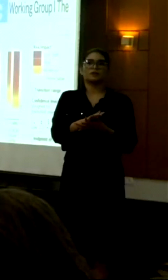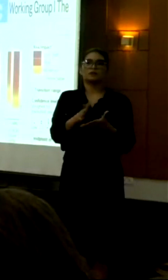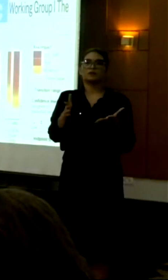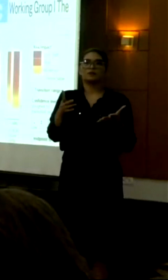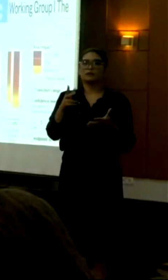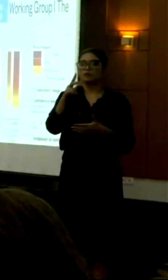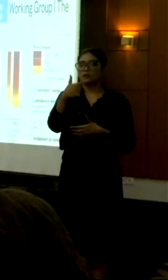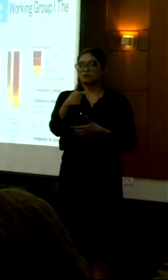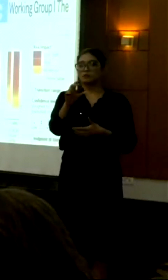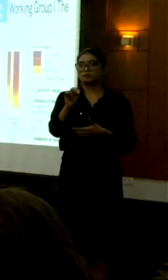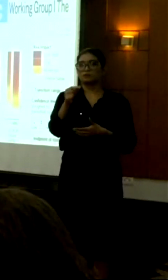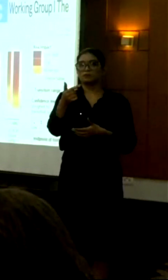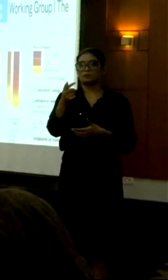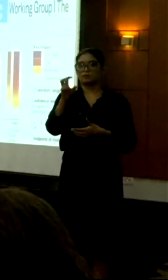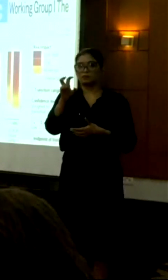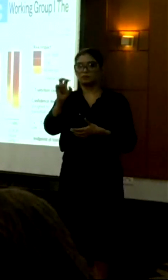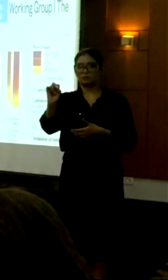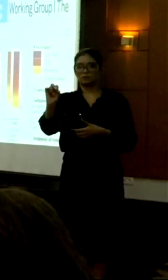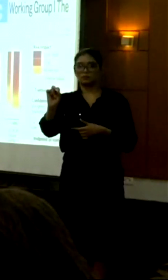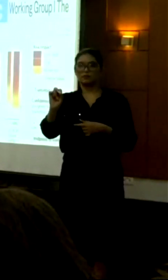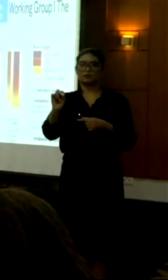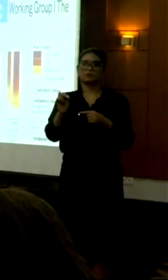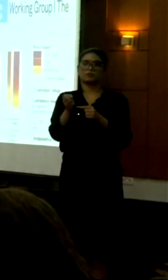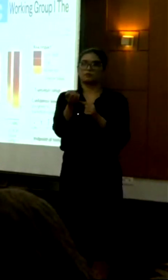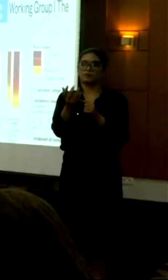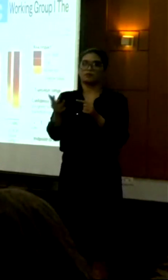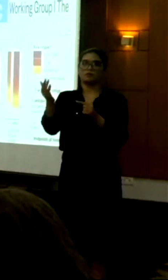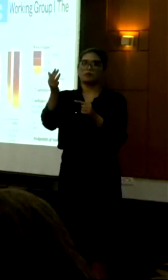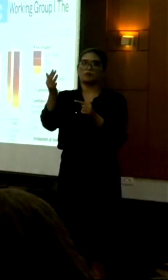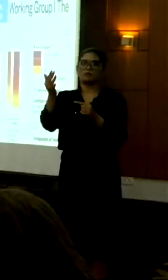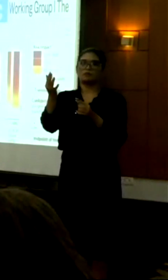not need to be a high emission scenario, an intermediate scenario and